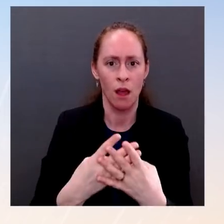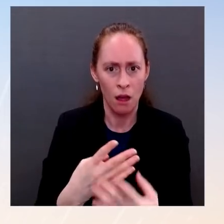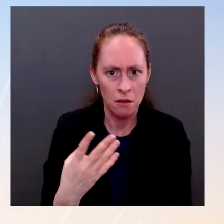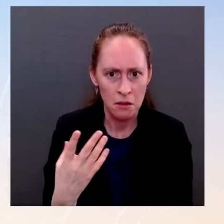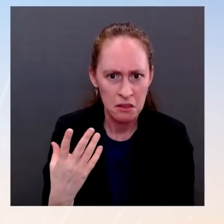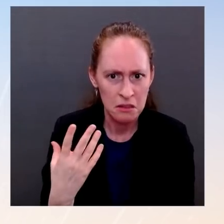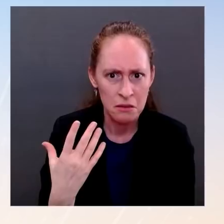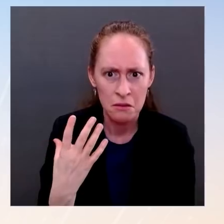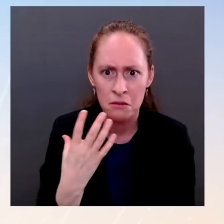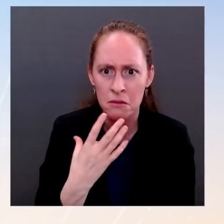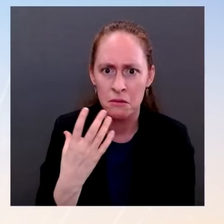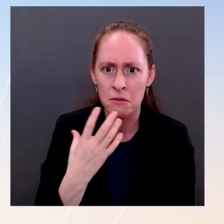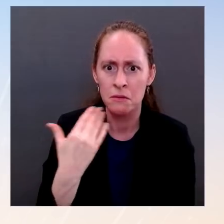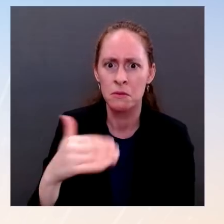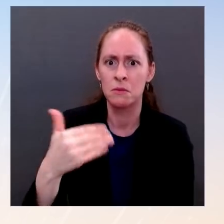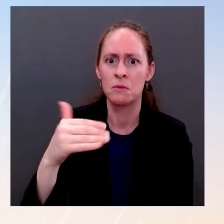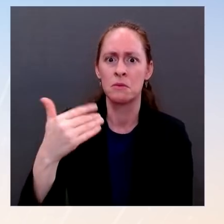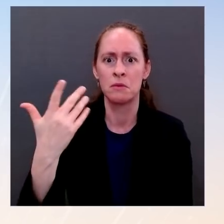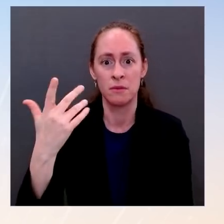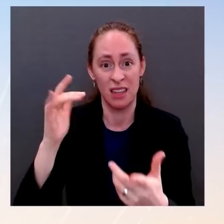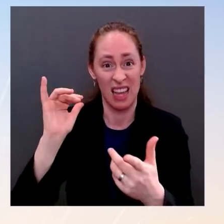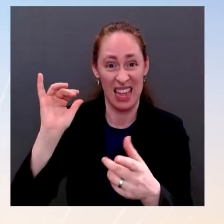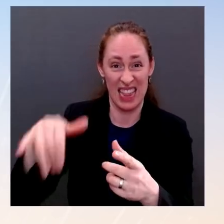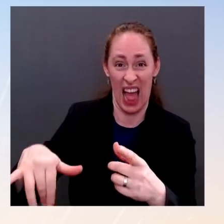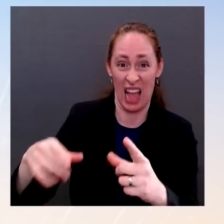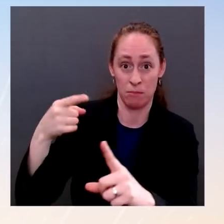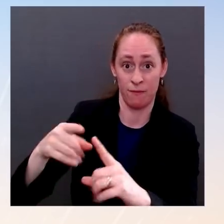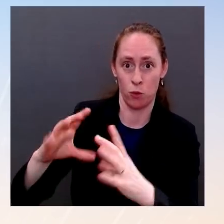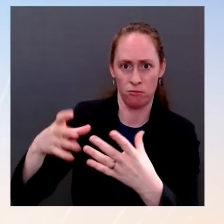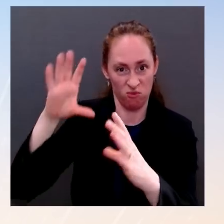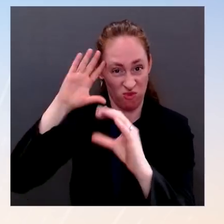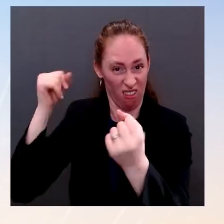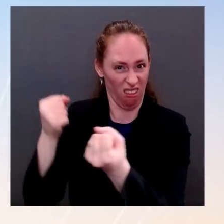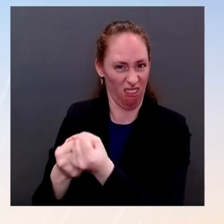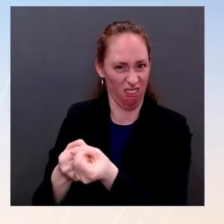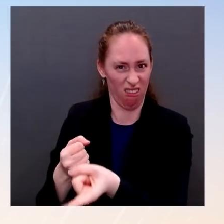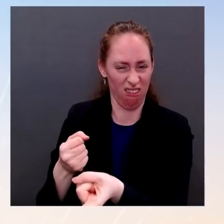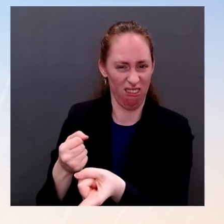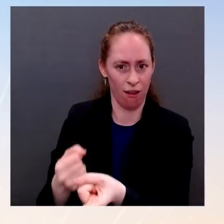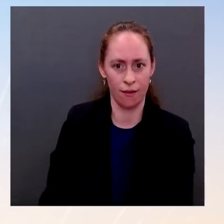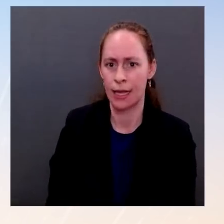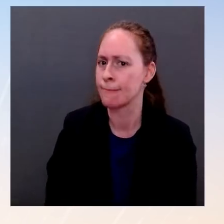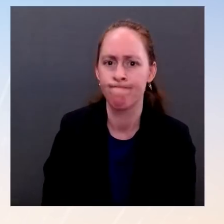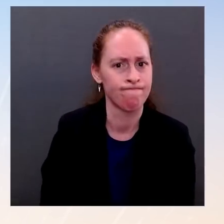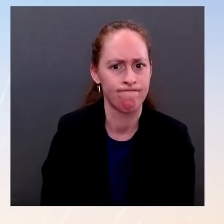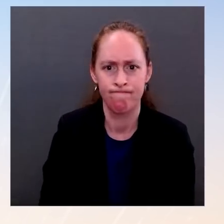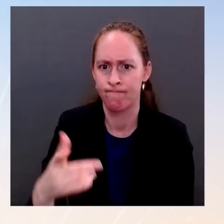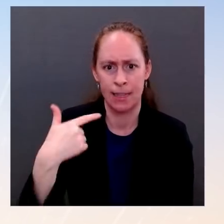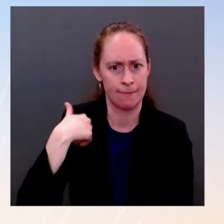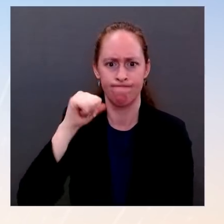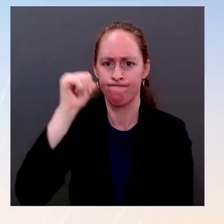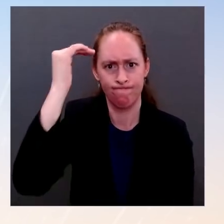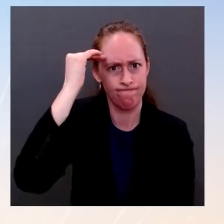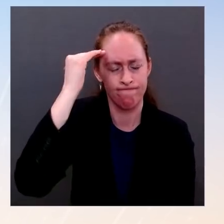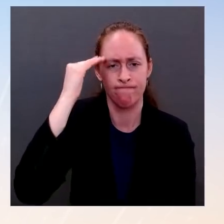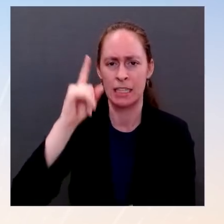The Press: And on Ukraine, the sanctions, we've learned, don't include SWIFT, they don't target energy, so the impacts to other countries are mitigated.